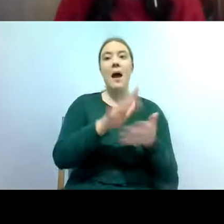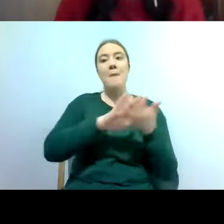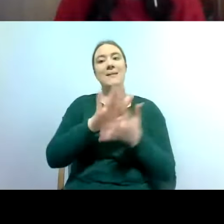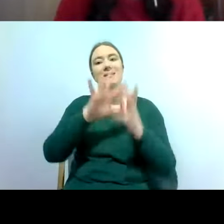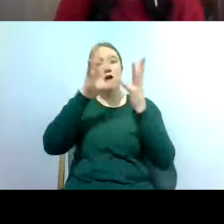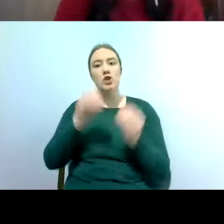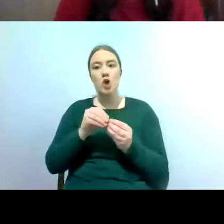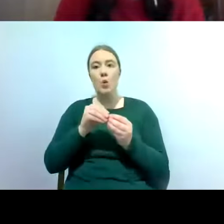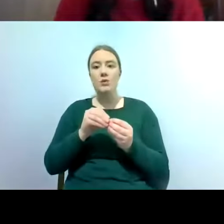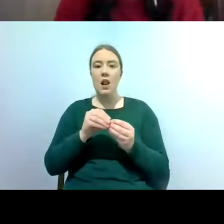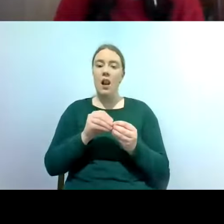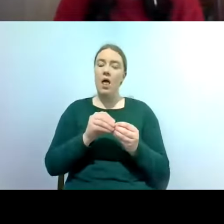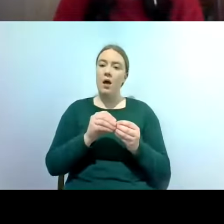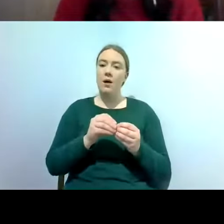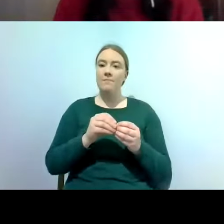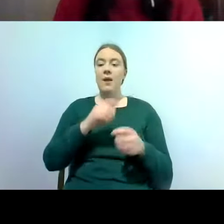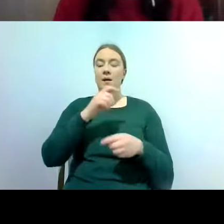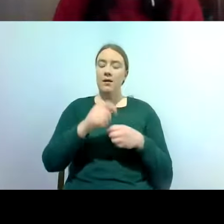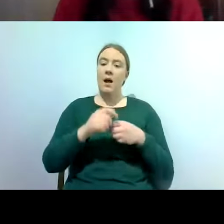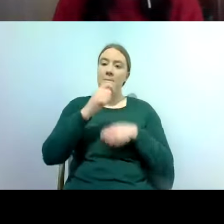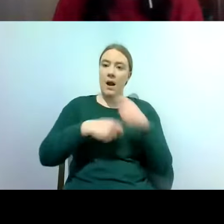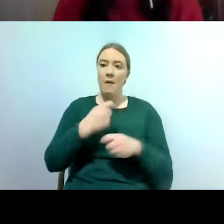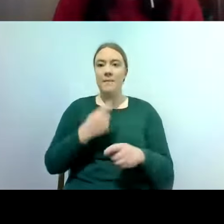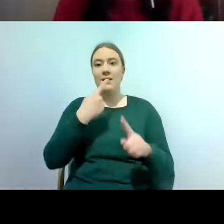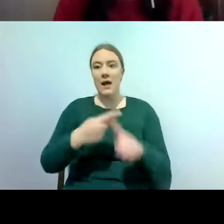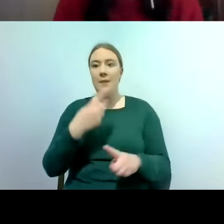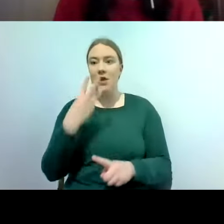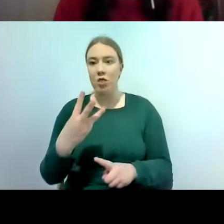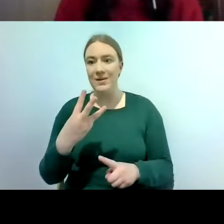distance by three and that would be one thousand eight hundred meters